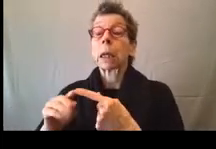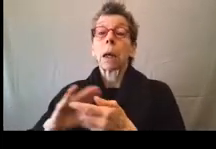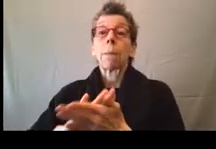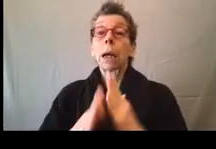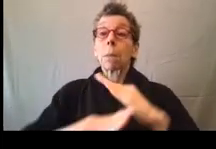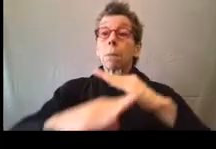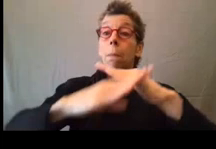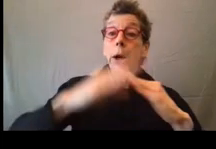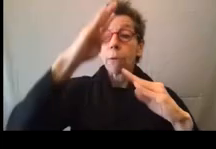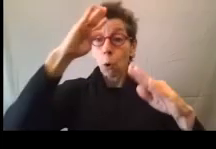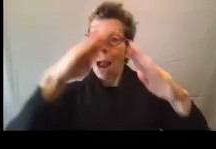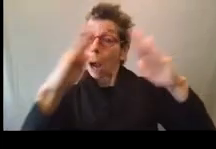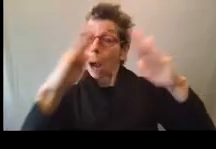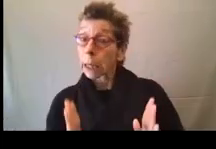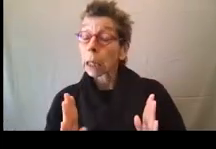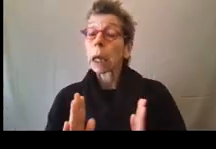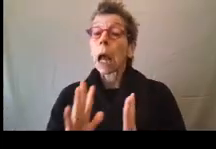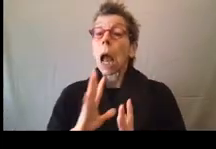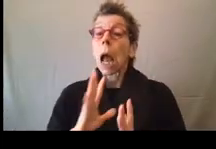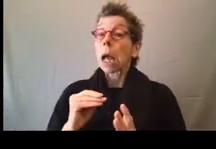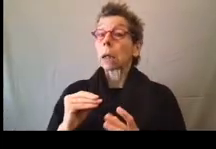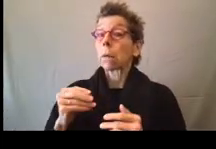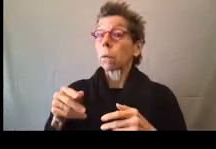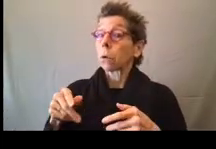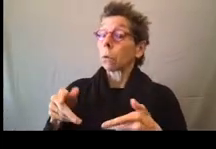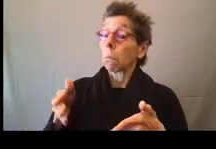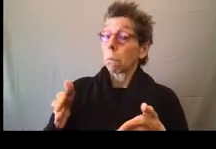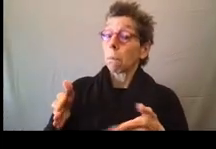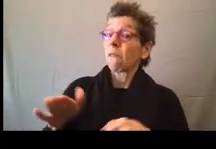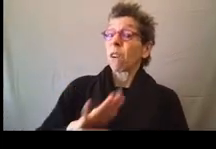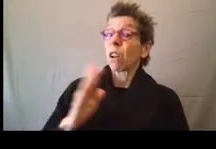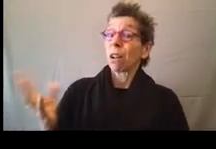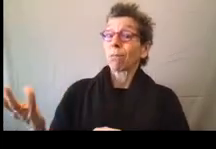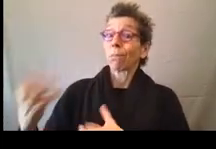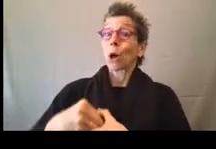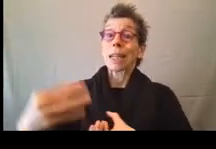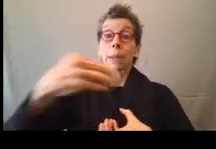participation. And it's something that we have known about for years and attempted to